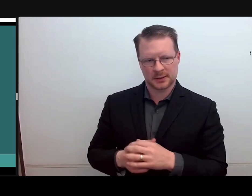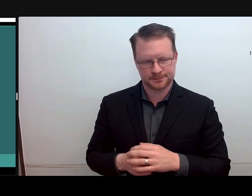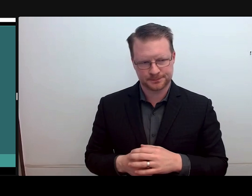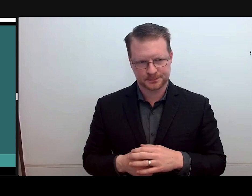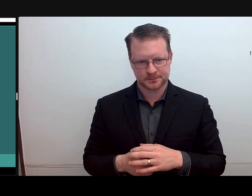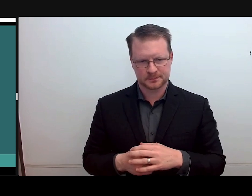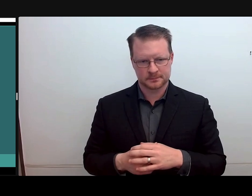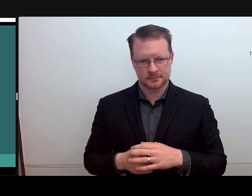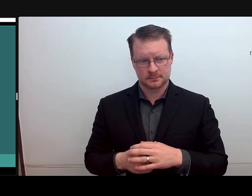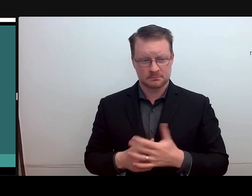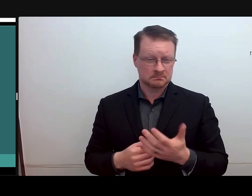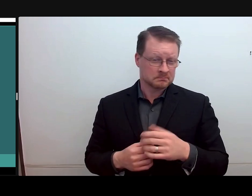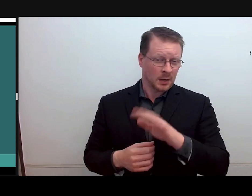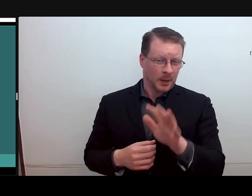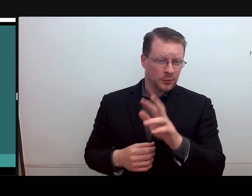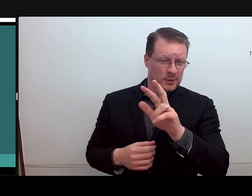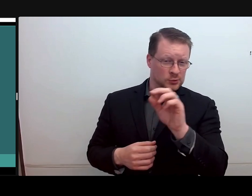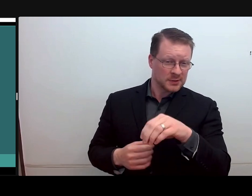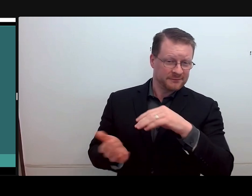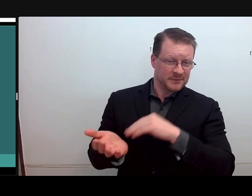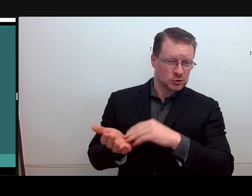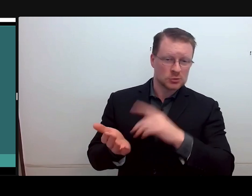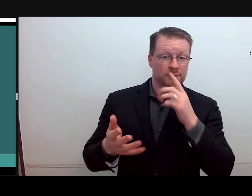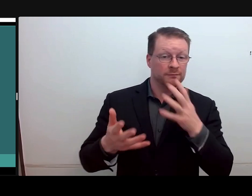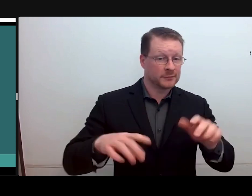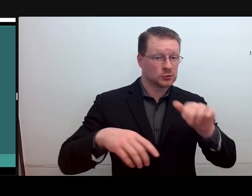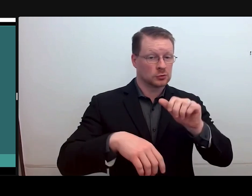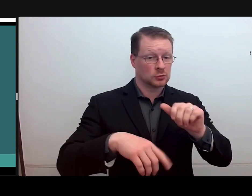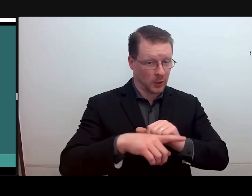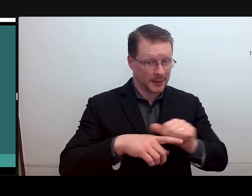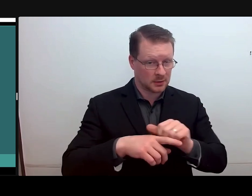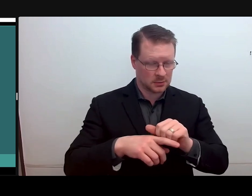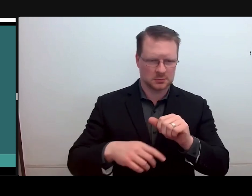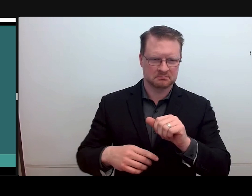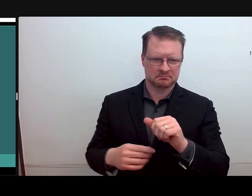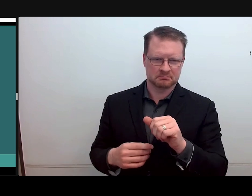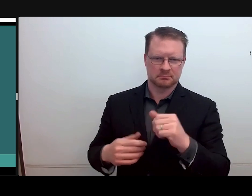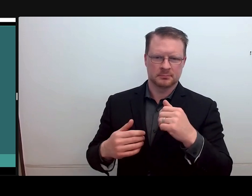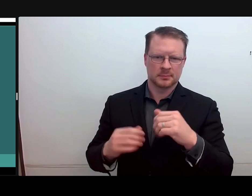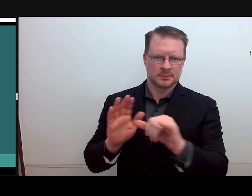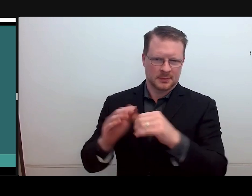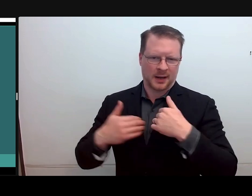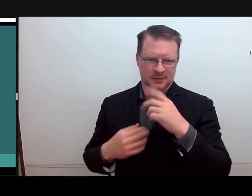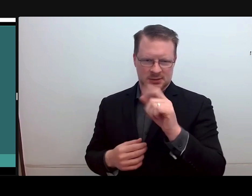as having a disability. About 3% of physicians who have completed training